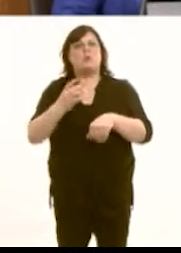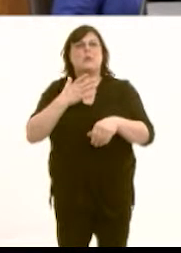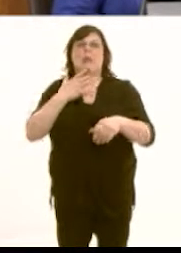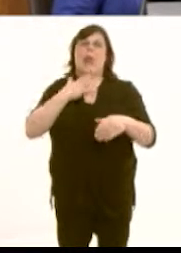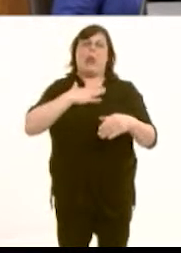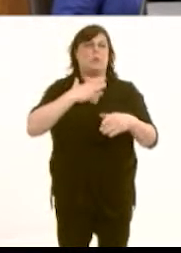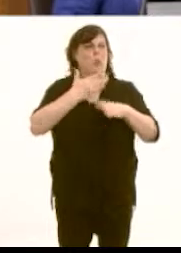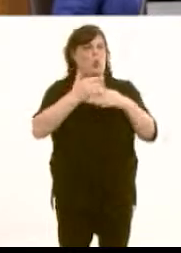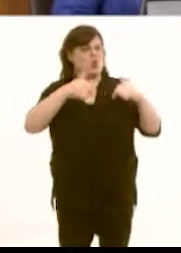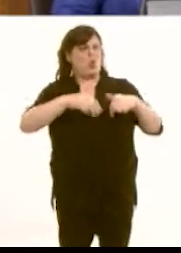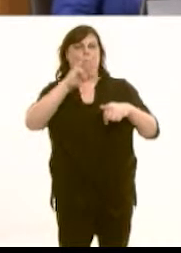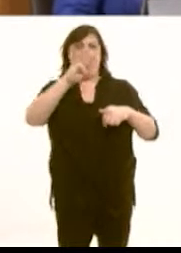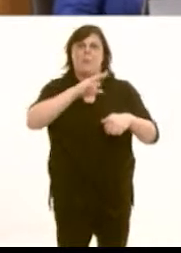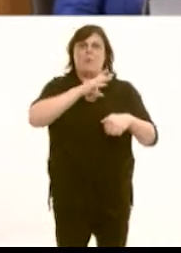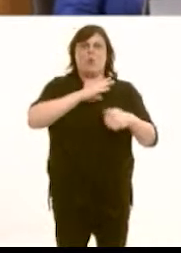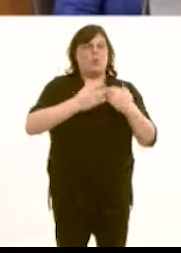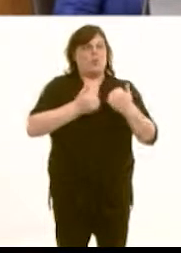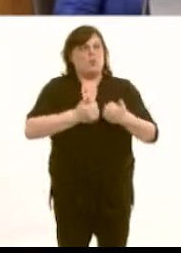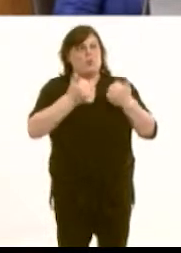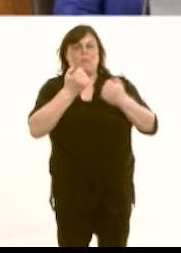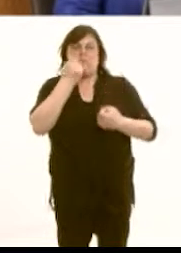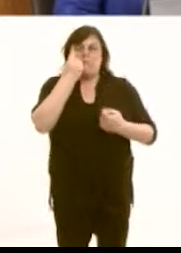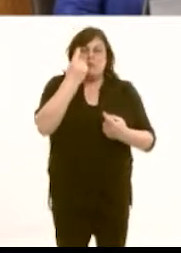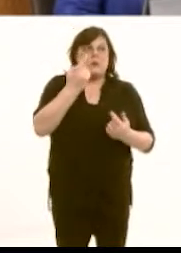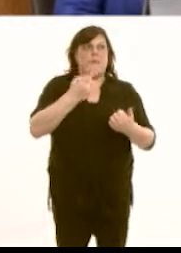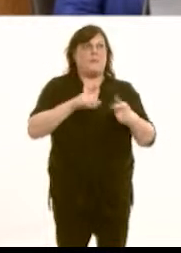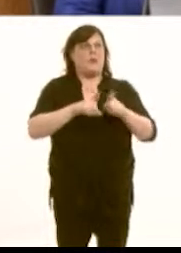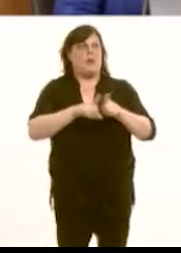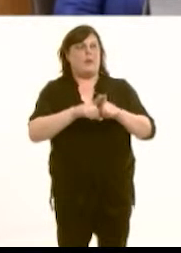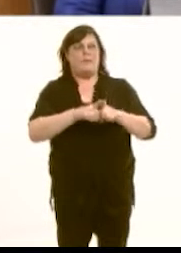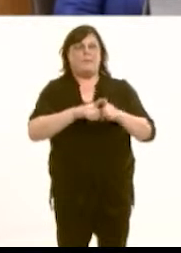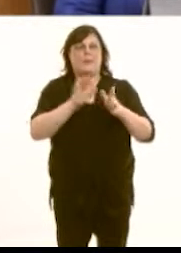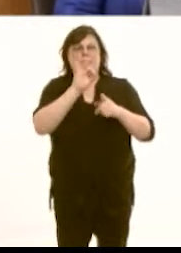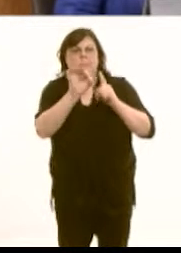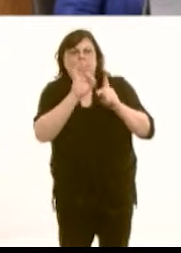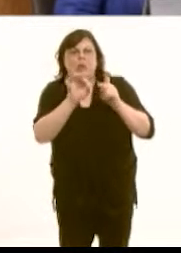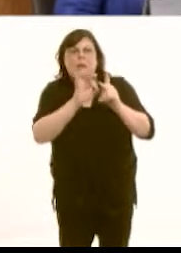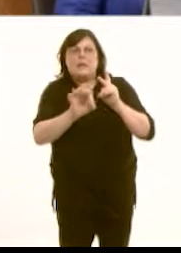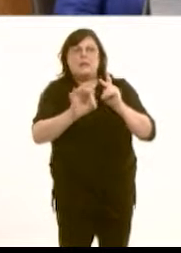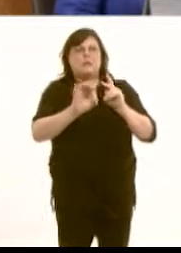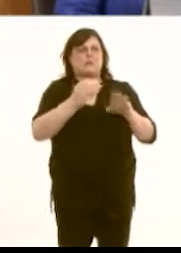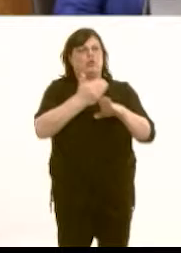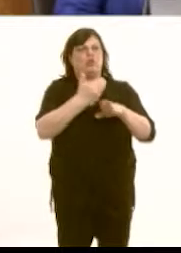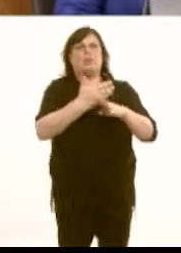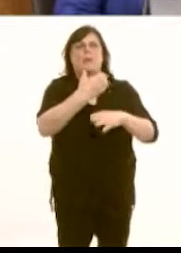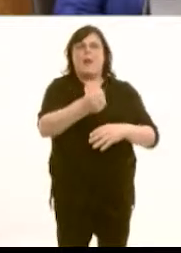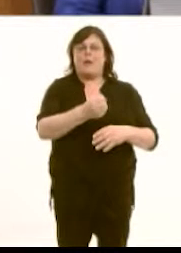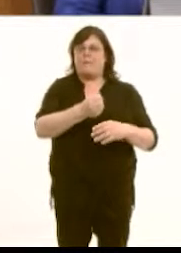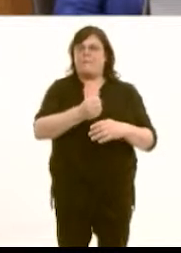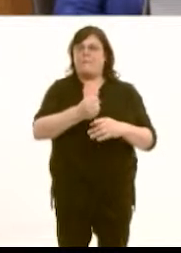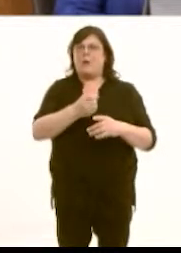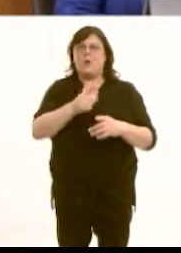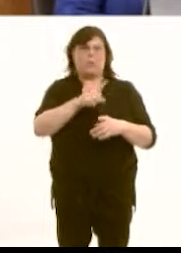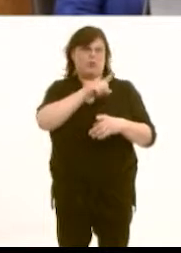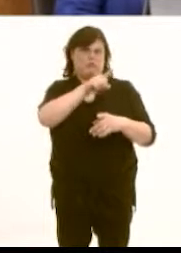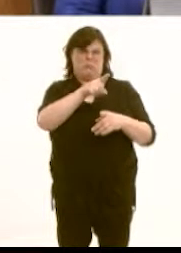that the hospitals specialise enough, which is something her party has not accepted as something that needs to be done in Welsh hospitals.